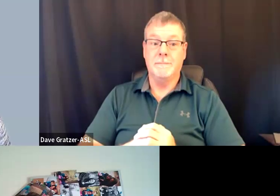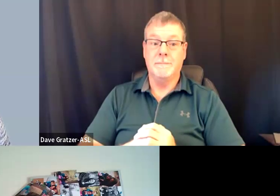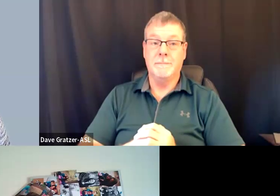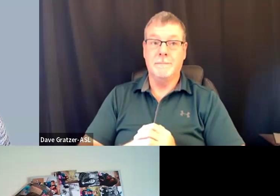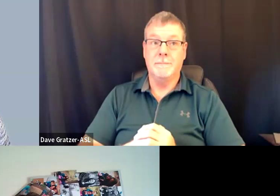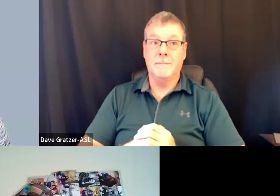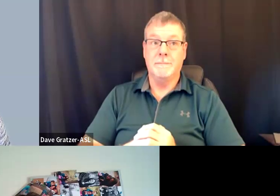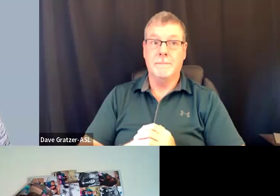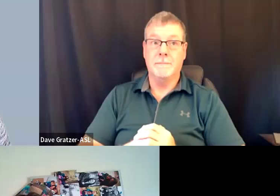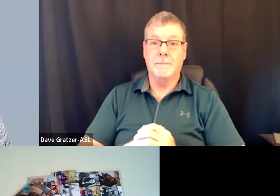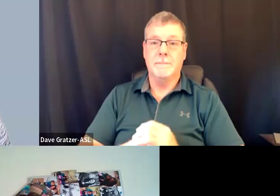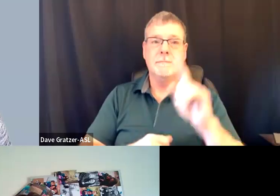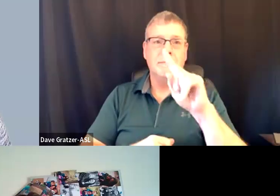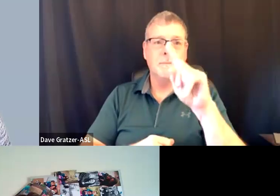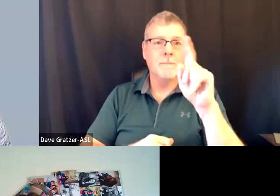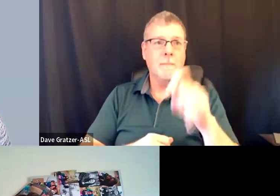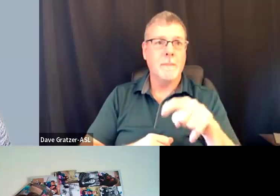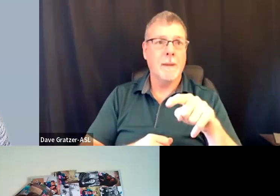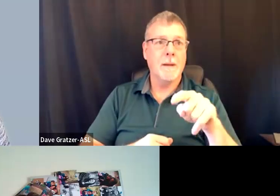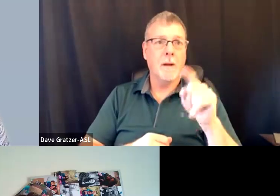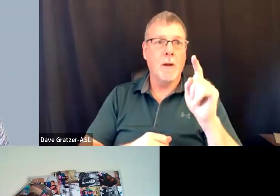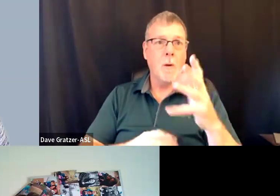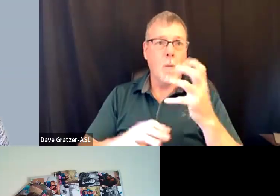Alissa, is there a question that you wanted to cover next?